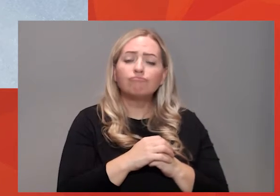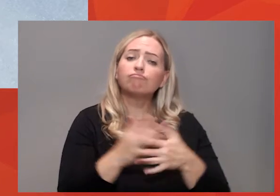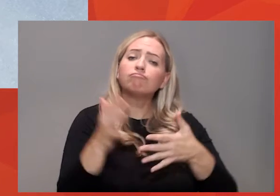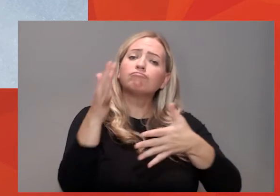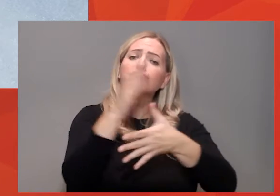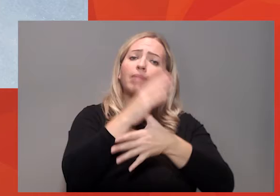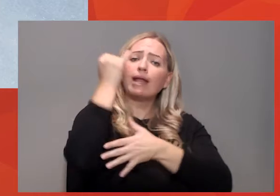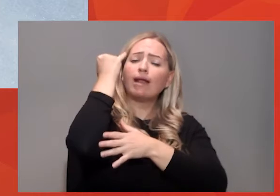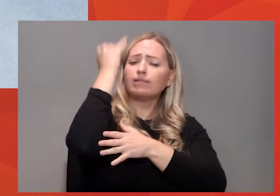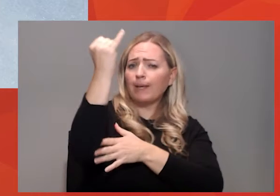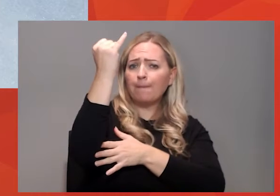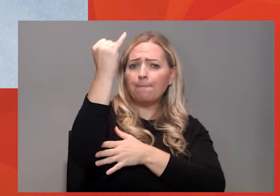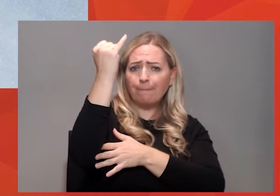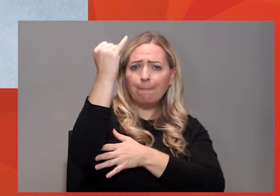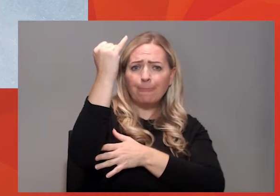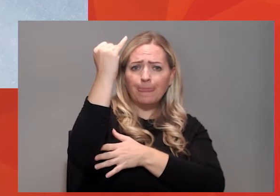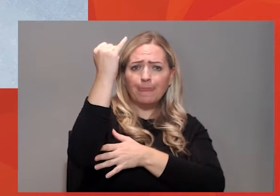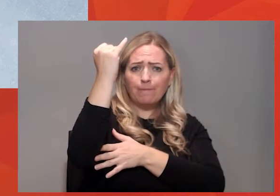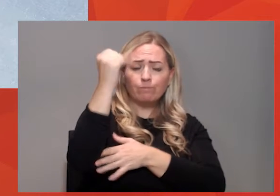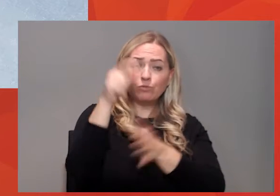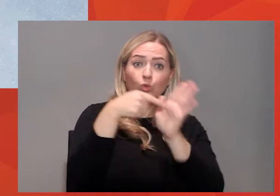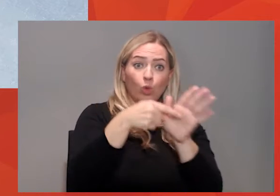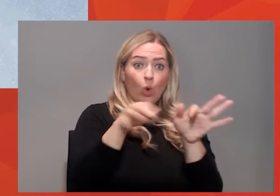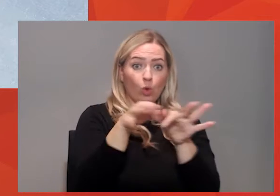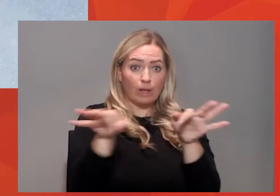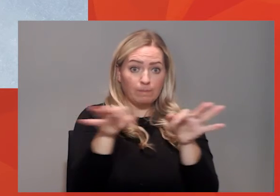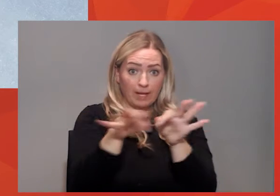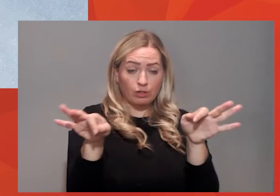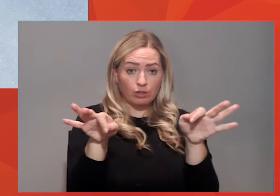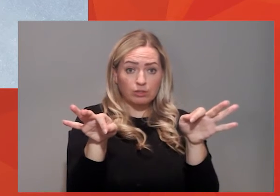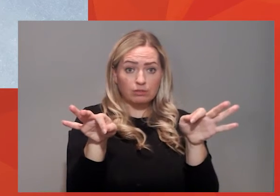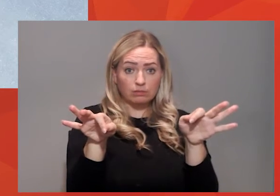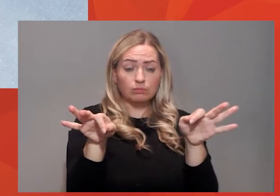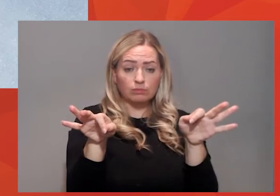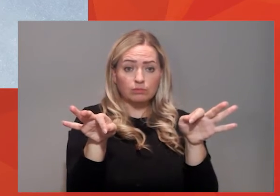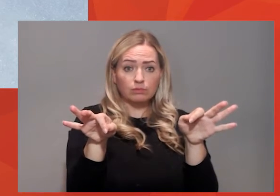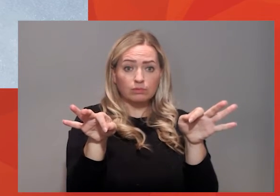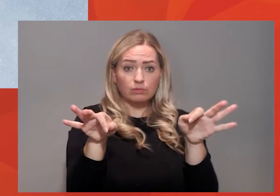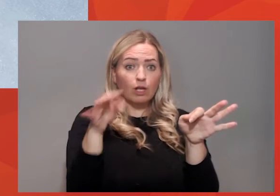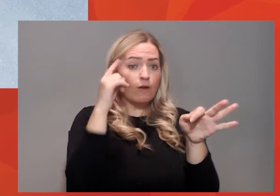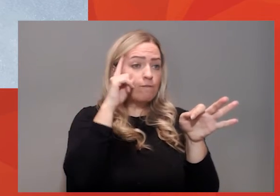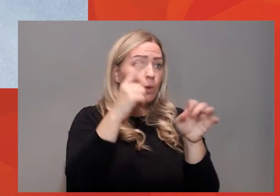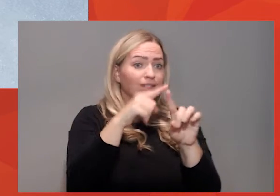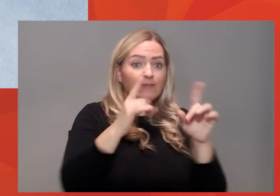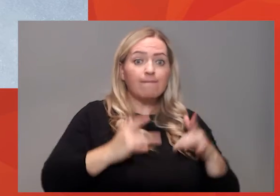The main idea was to show subtitles for, for events,